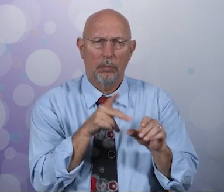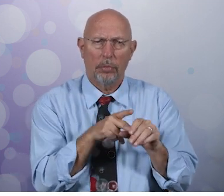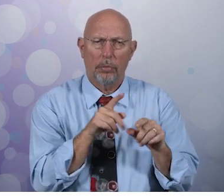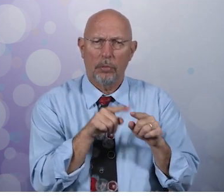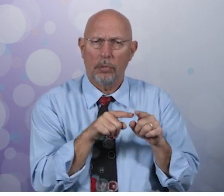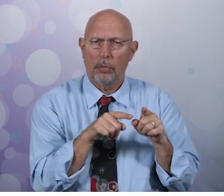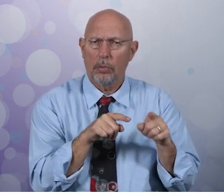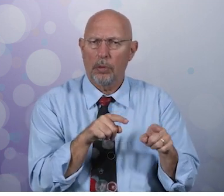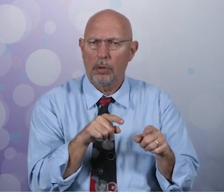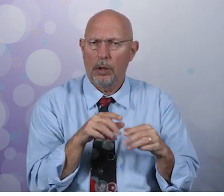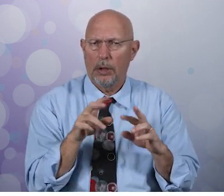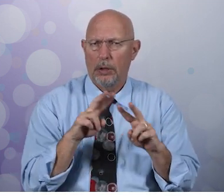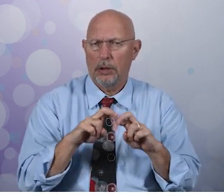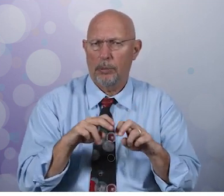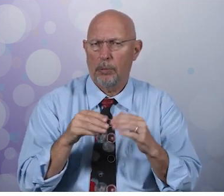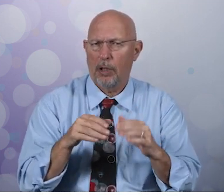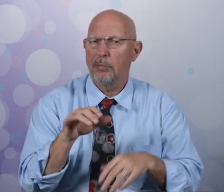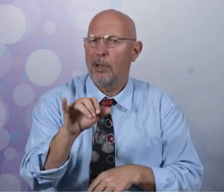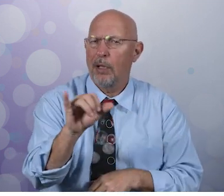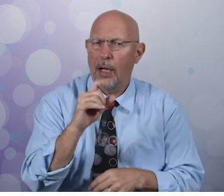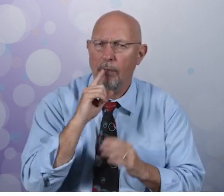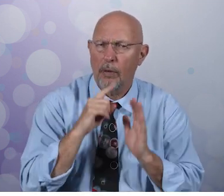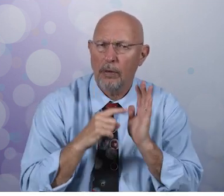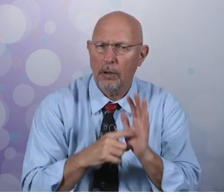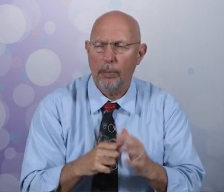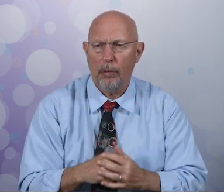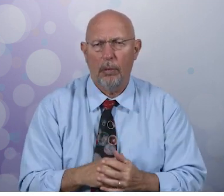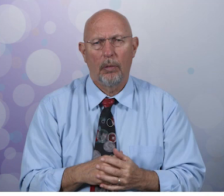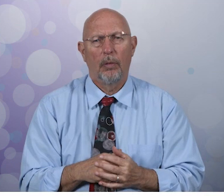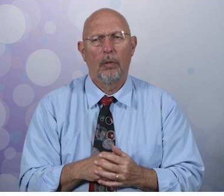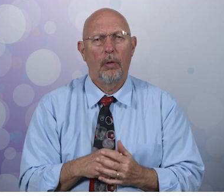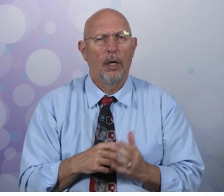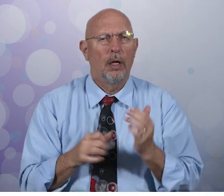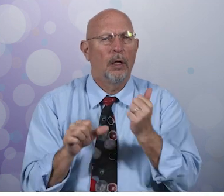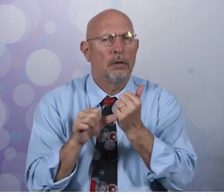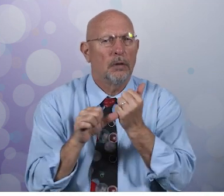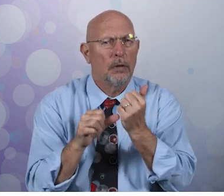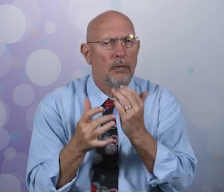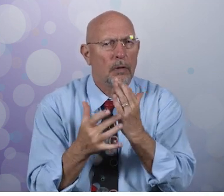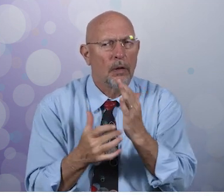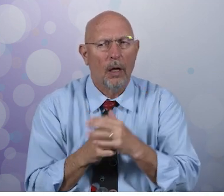process, things like assistive technology, augmentative